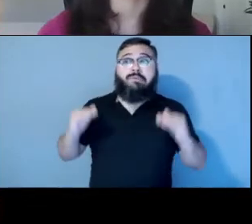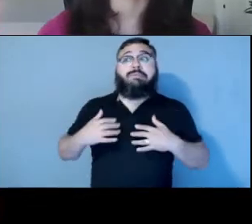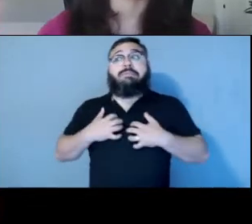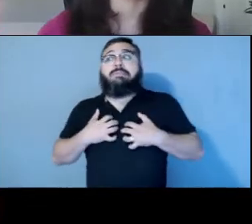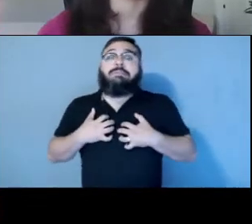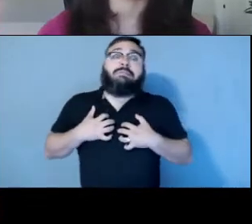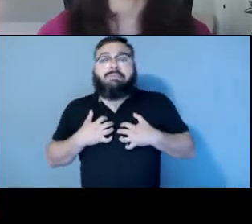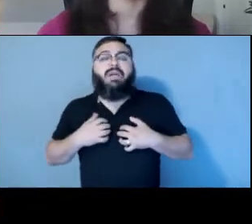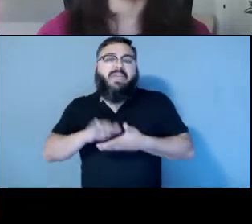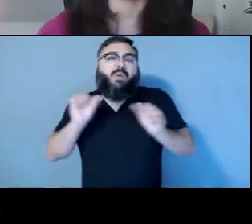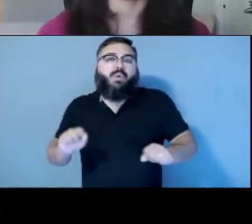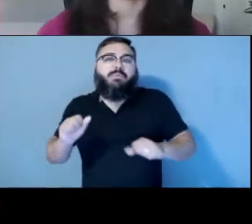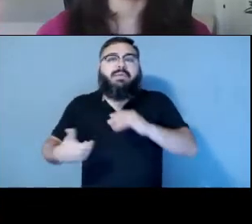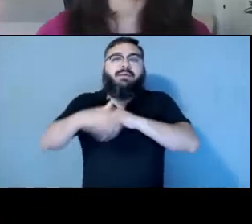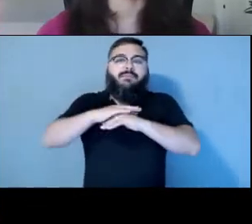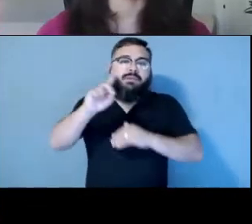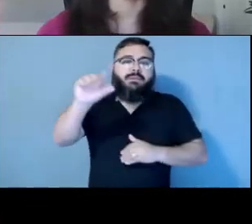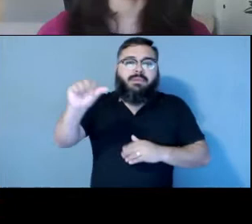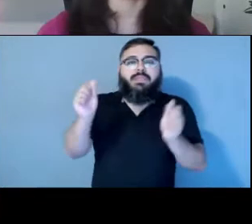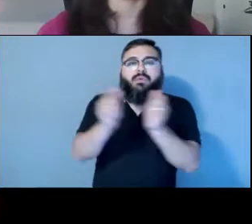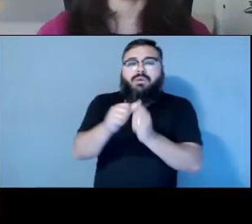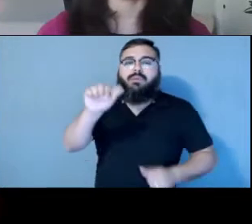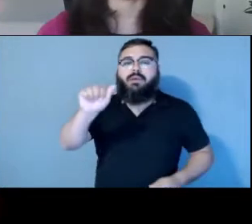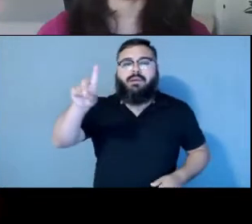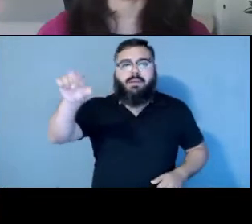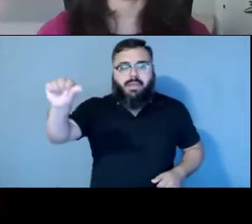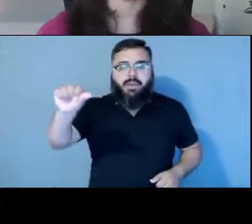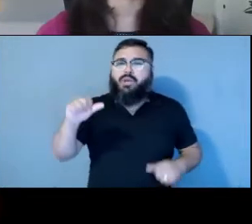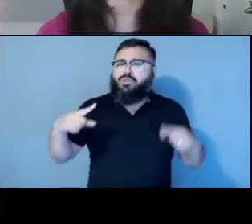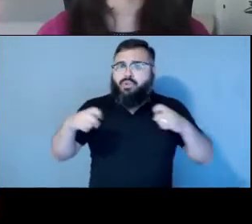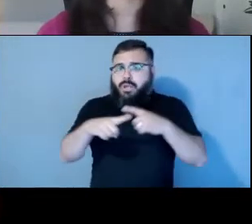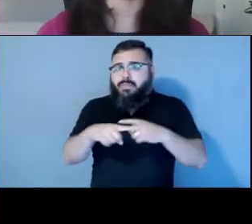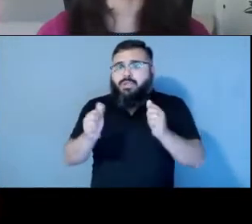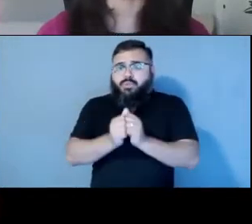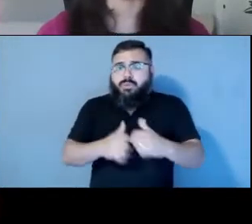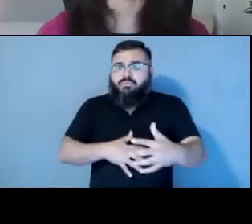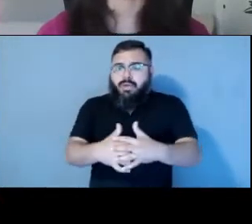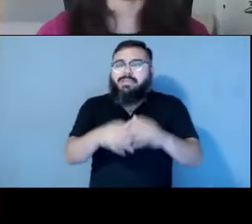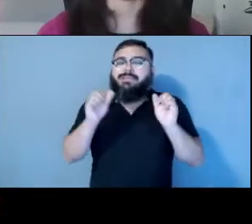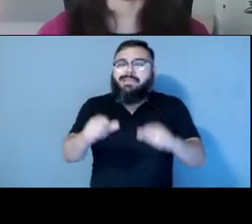a covered disability under the ADA. So complications from pregnancy can be covered, but usually pregnancy by itself.